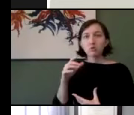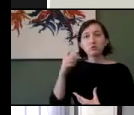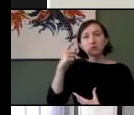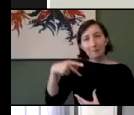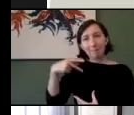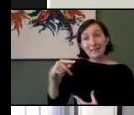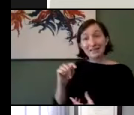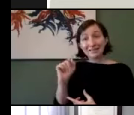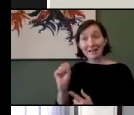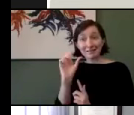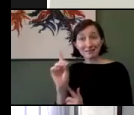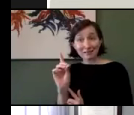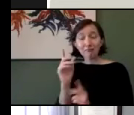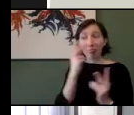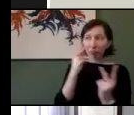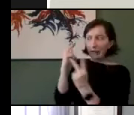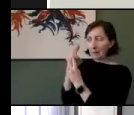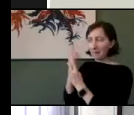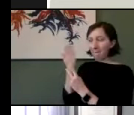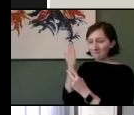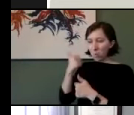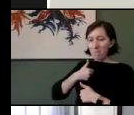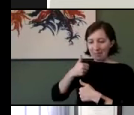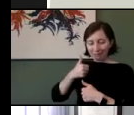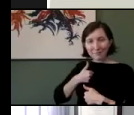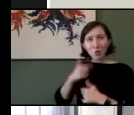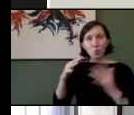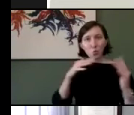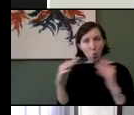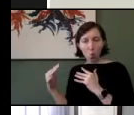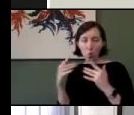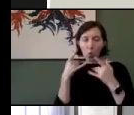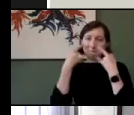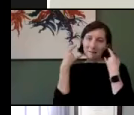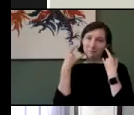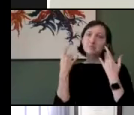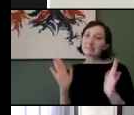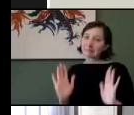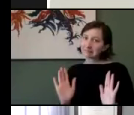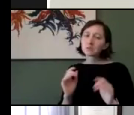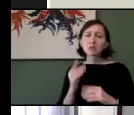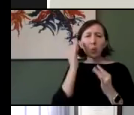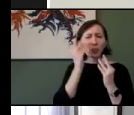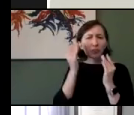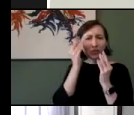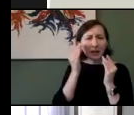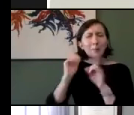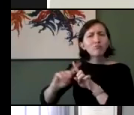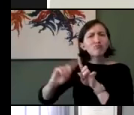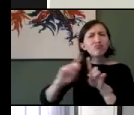So thinking about those situations, that's part of what we're talking with you about.